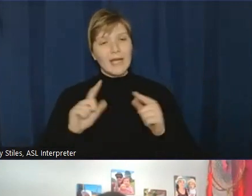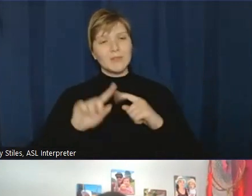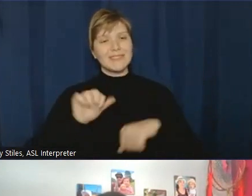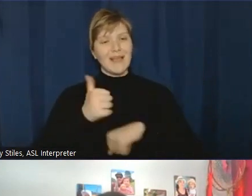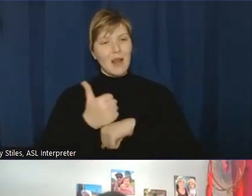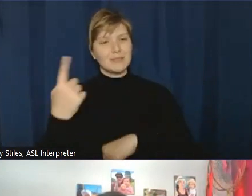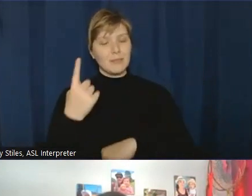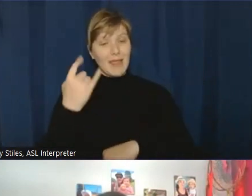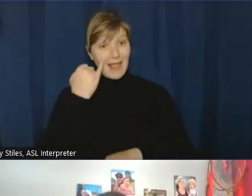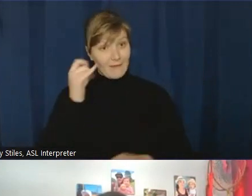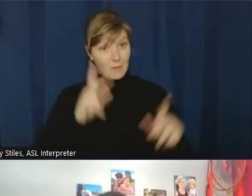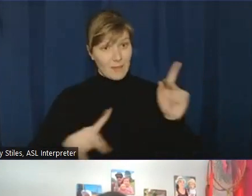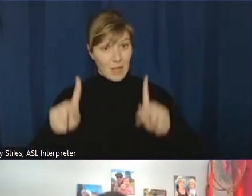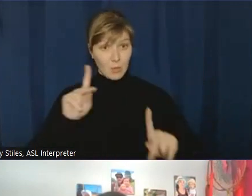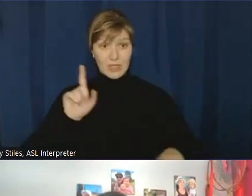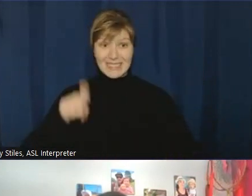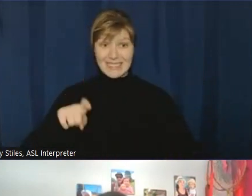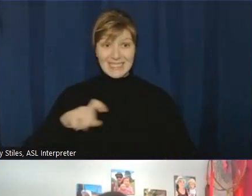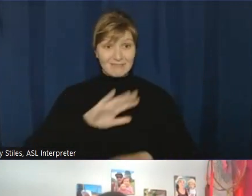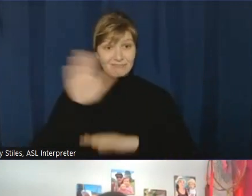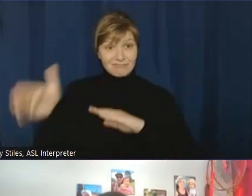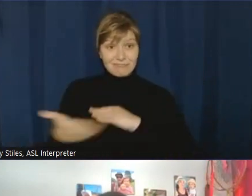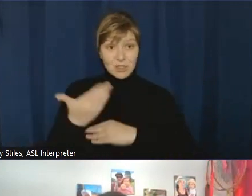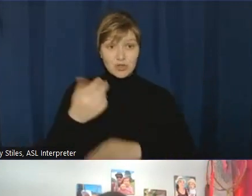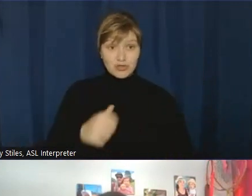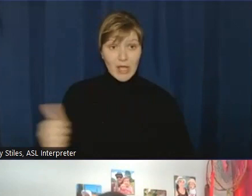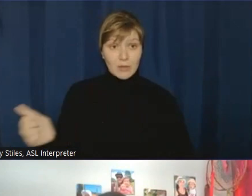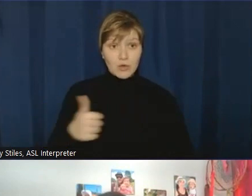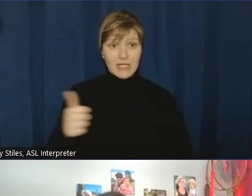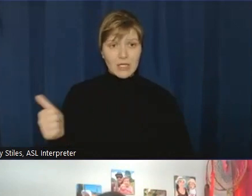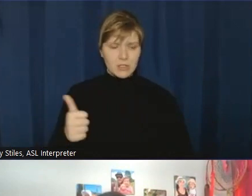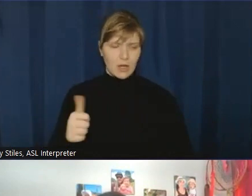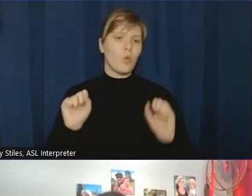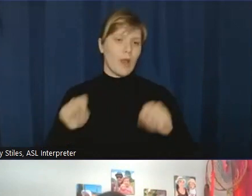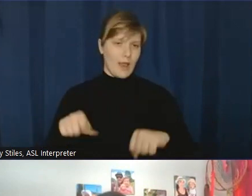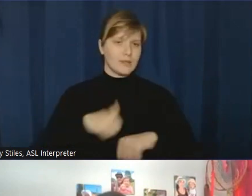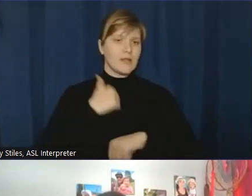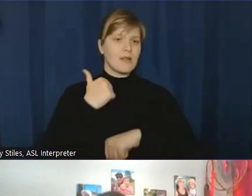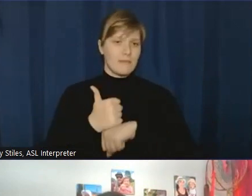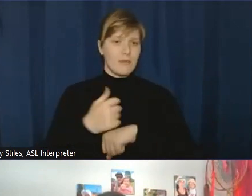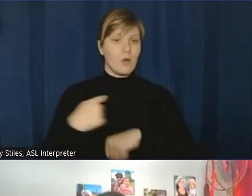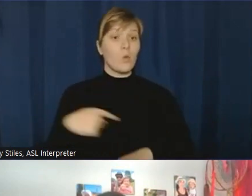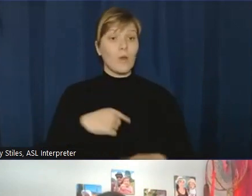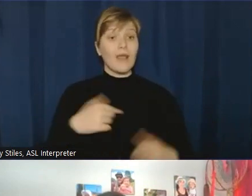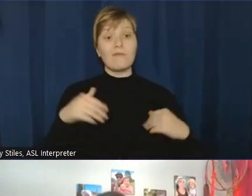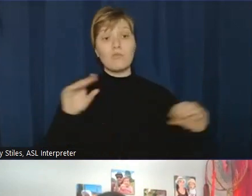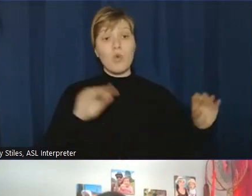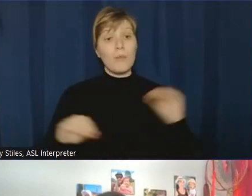need transportation in the evening it is arranged. We do have mobility for everybody. But we do put